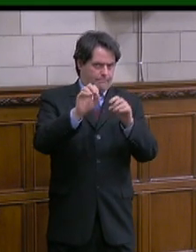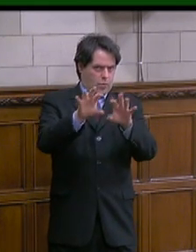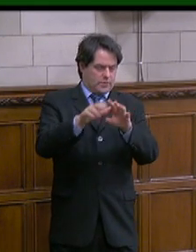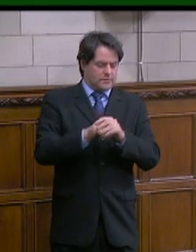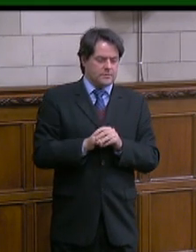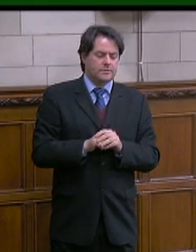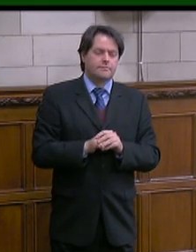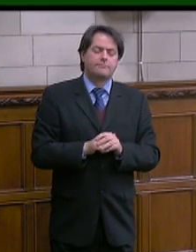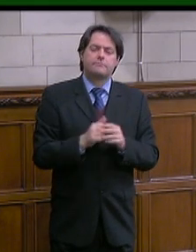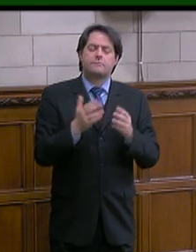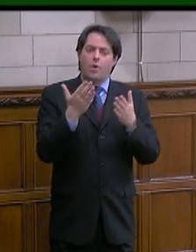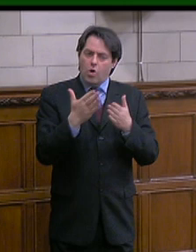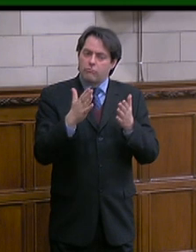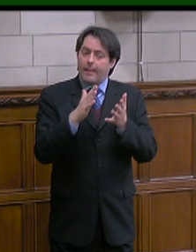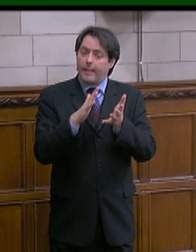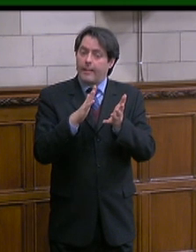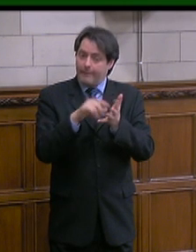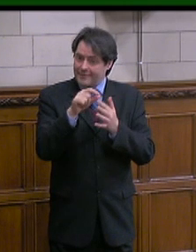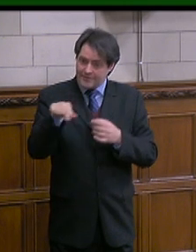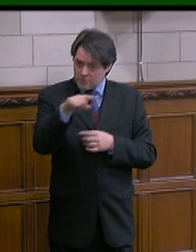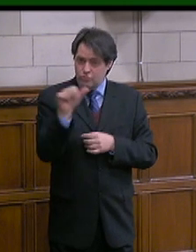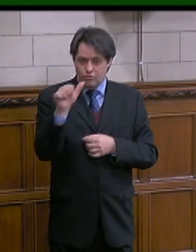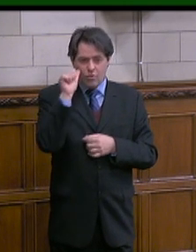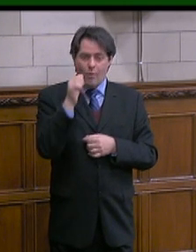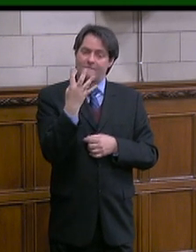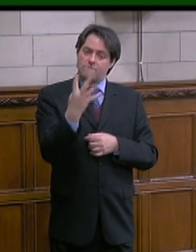Members should be aware that, of the four GCSE exam boards operating in this country,